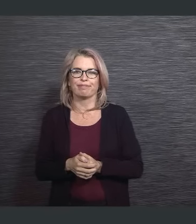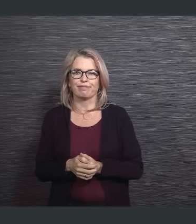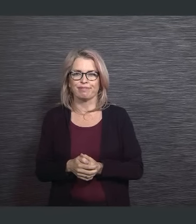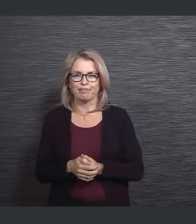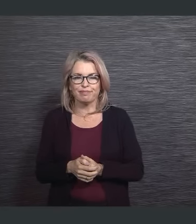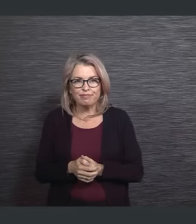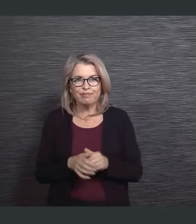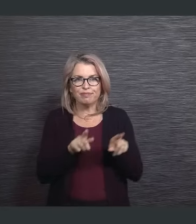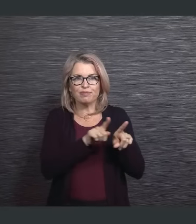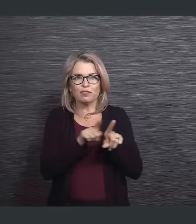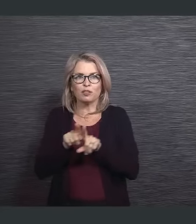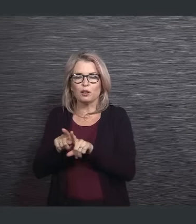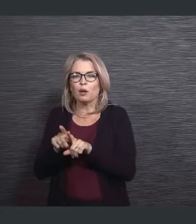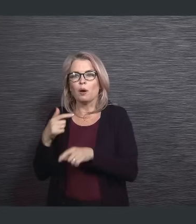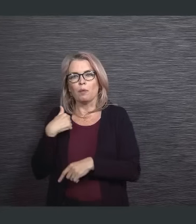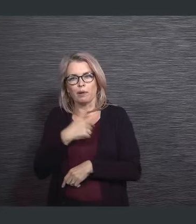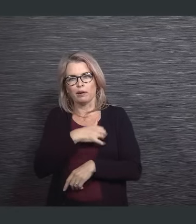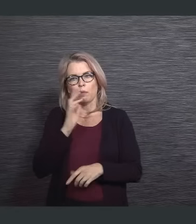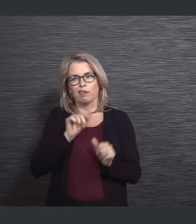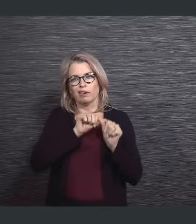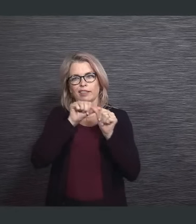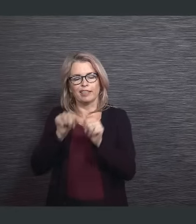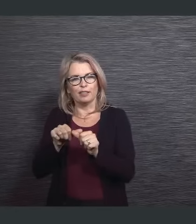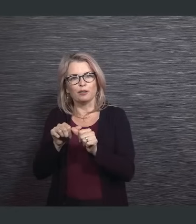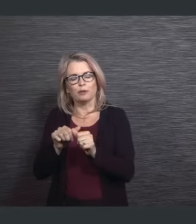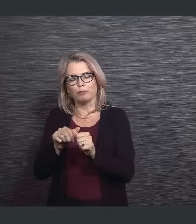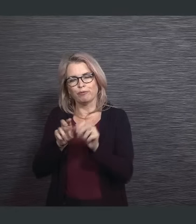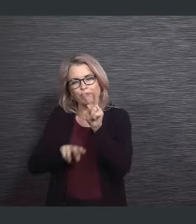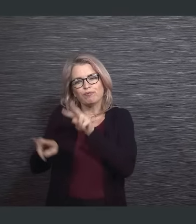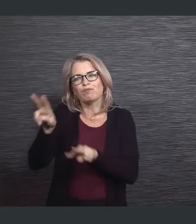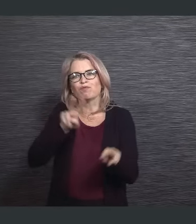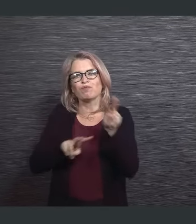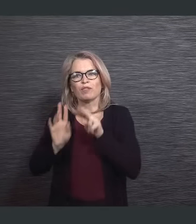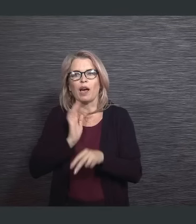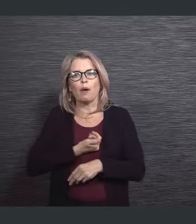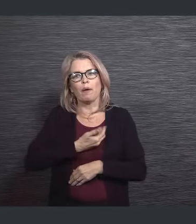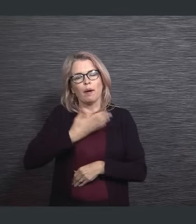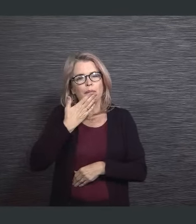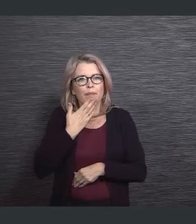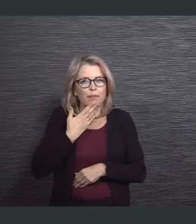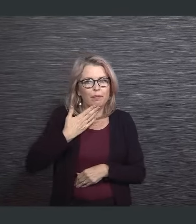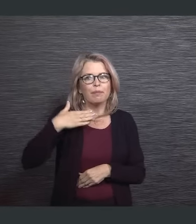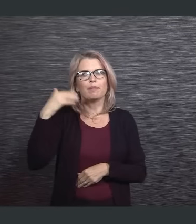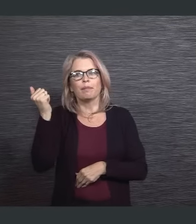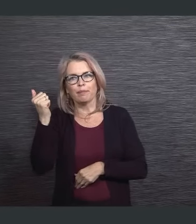We also continue to explore the potential of our best-loved video game IPs as they